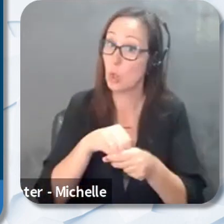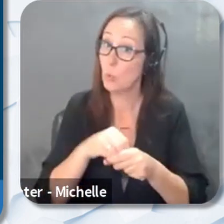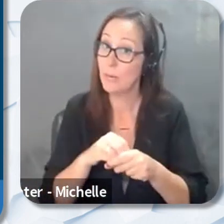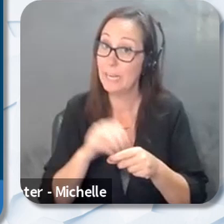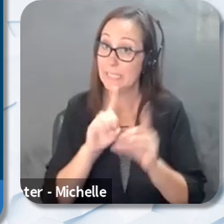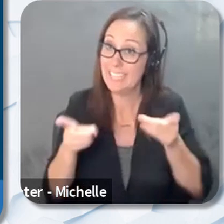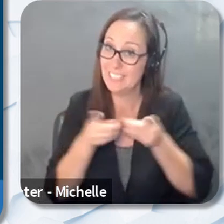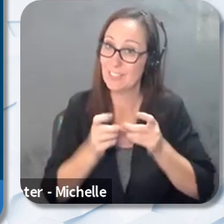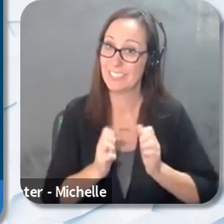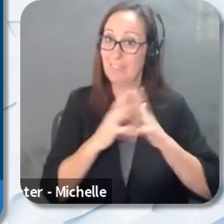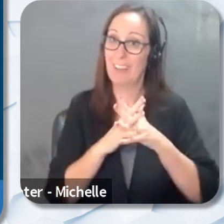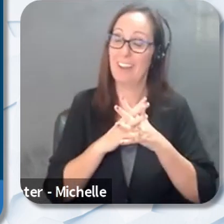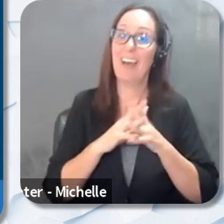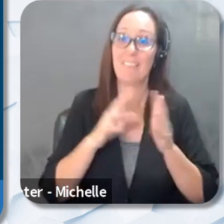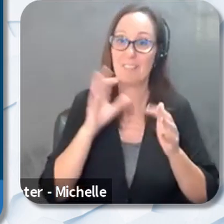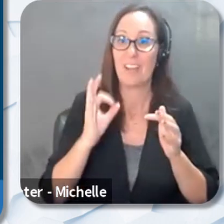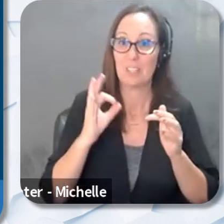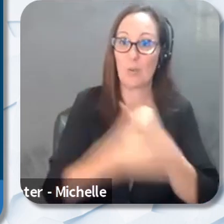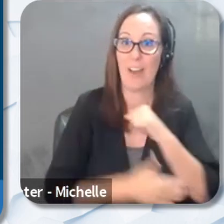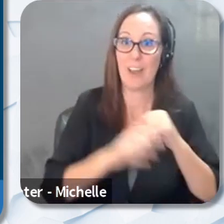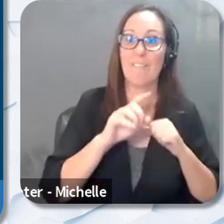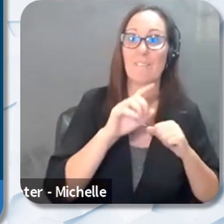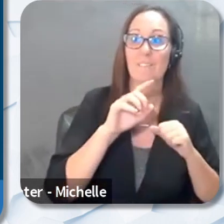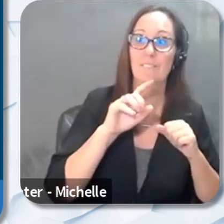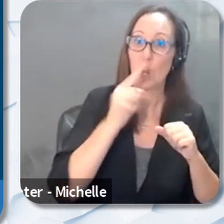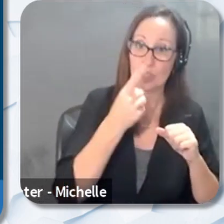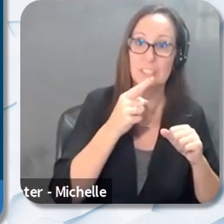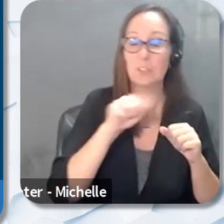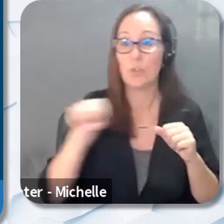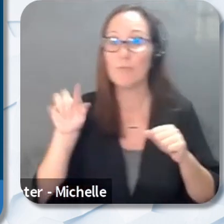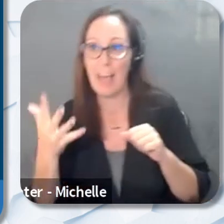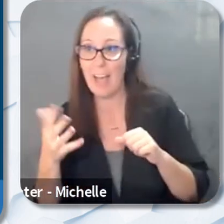fresno county first five birth through third grade initiative and the David and